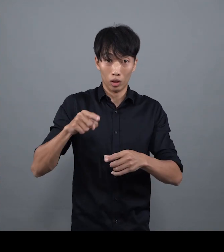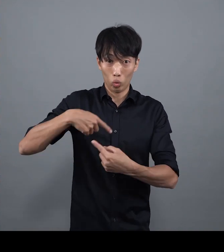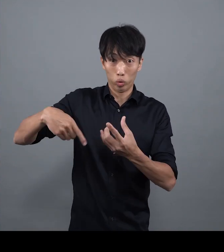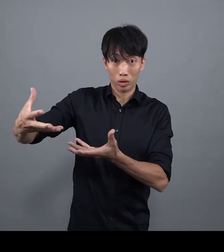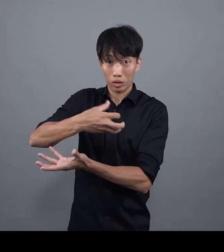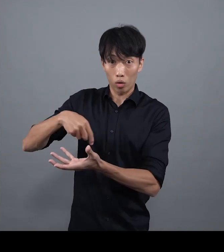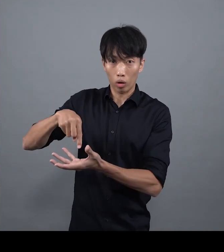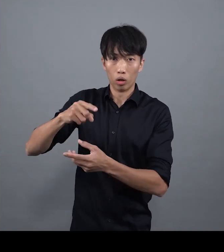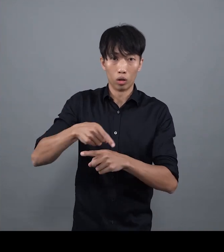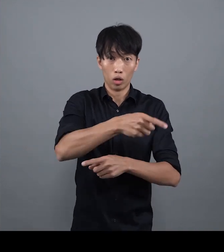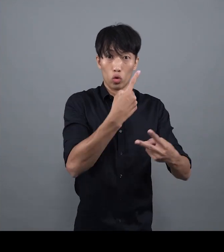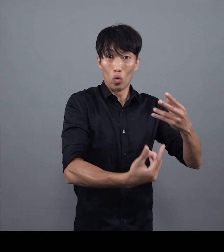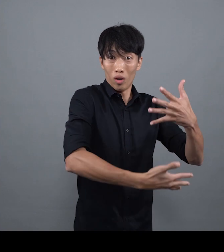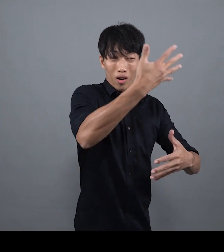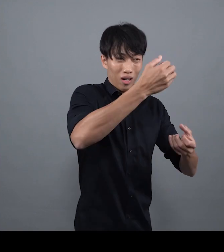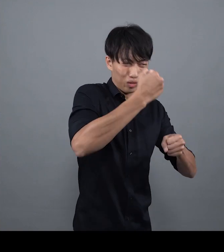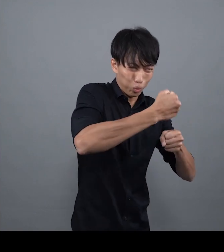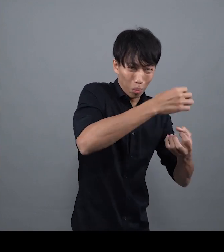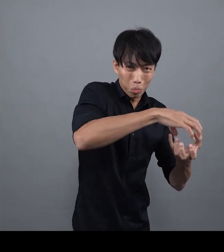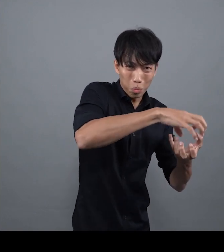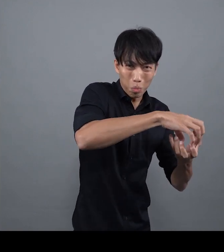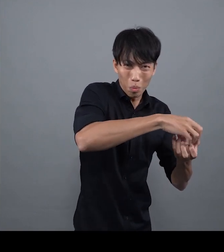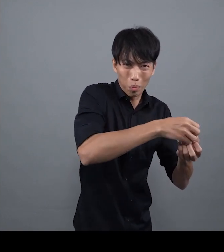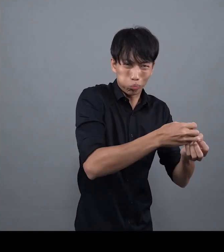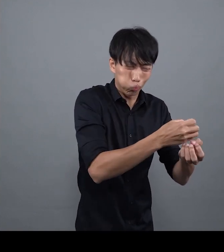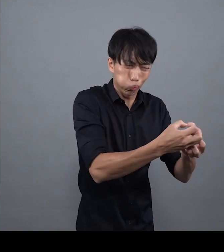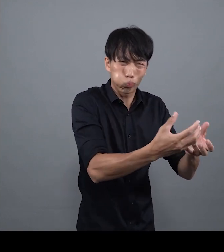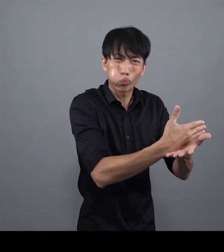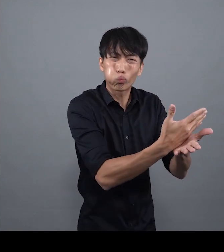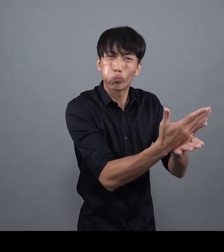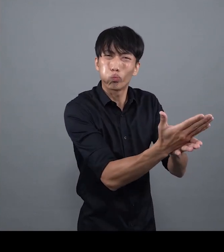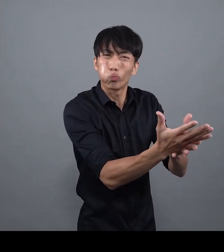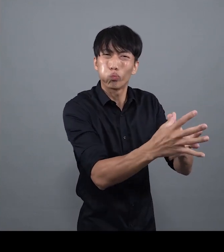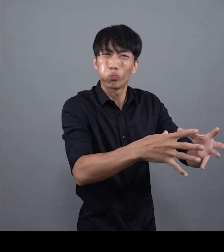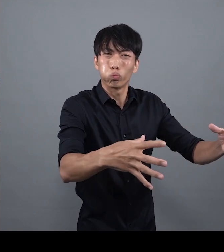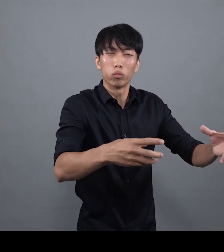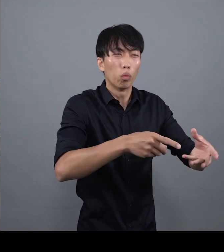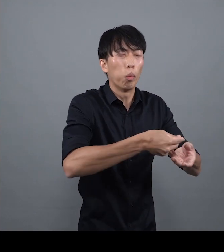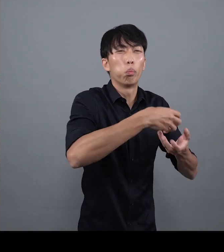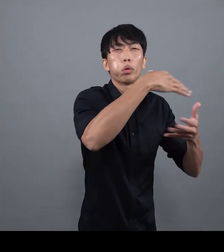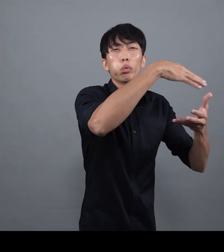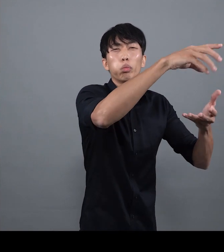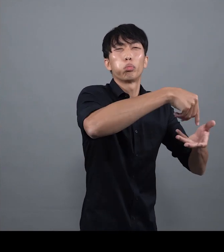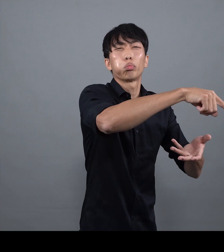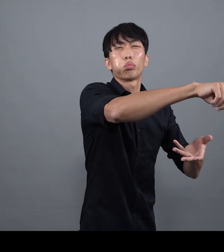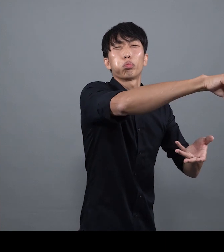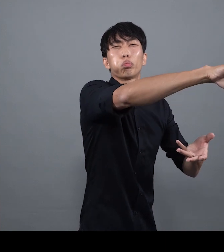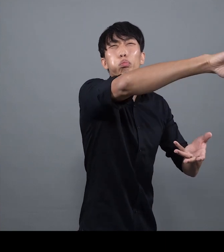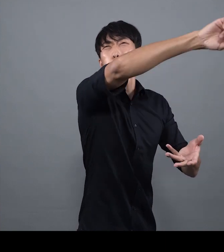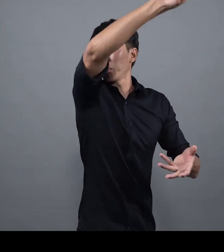products are still being manufactured in factories and at the end of their lifecycle these products will come back and be left here